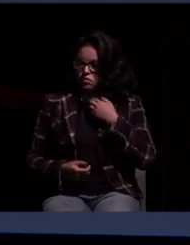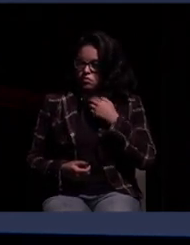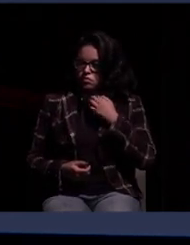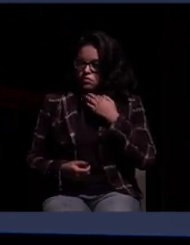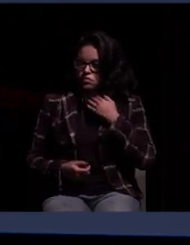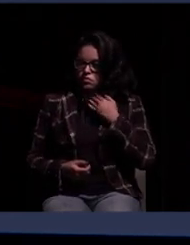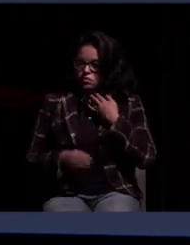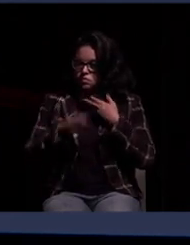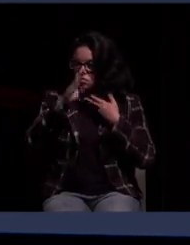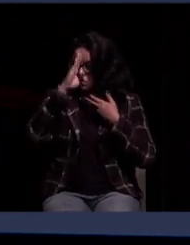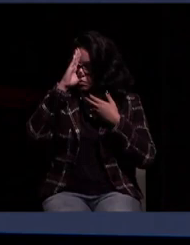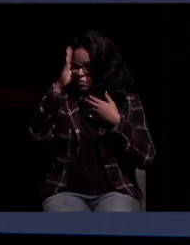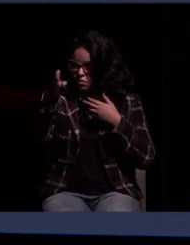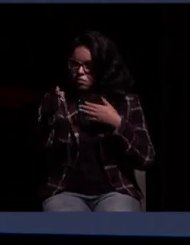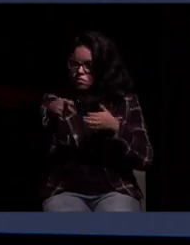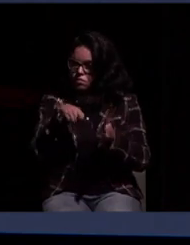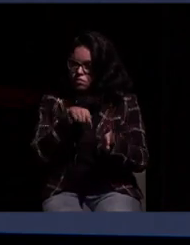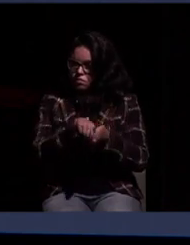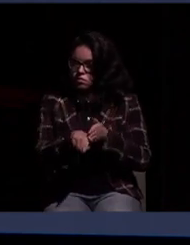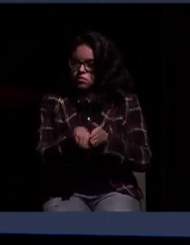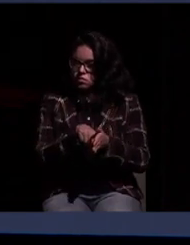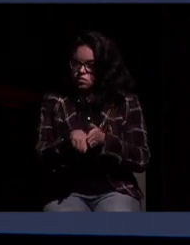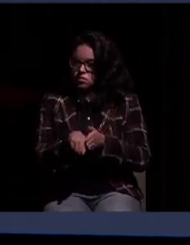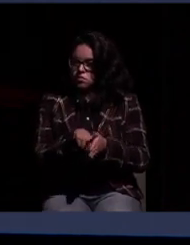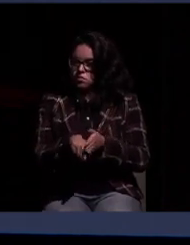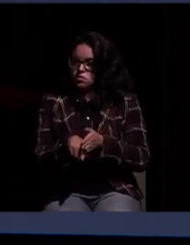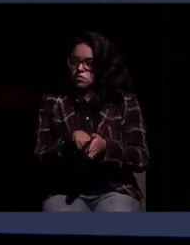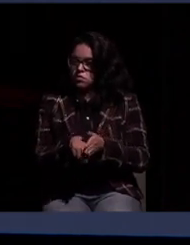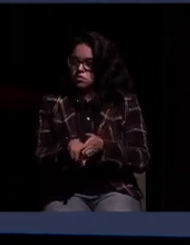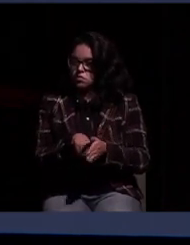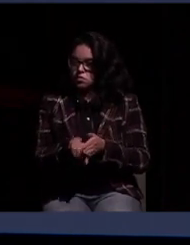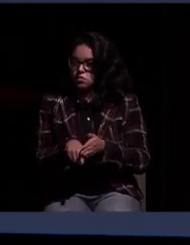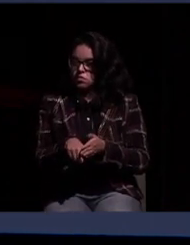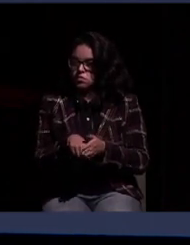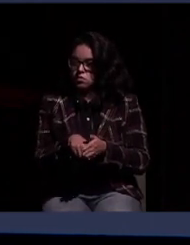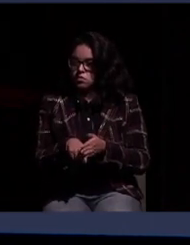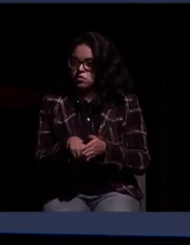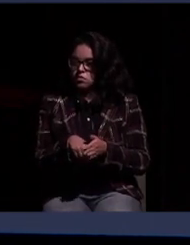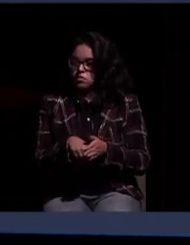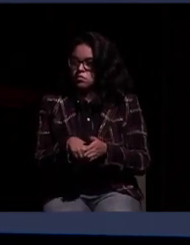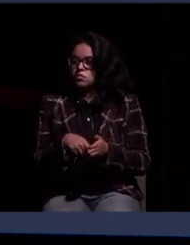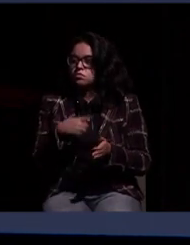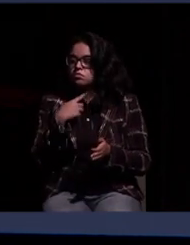on long-term ethnographic research.